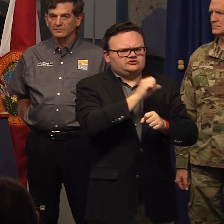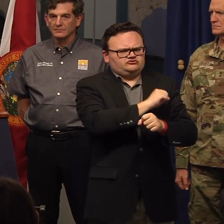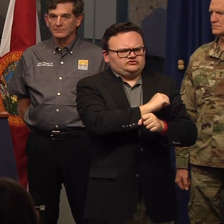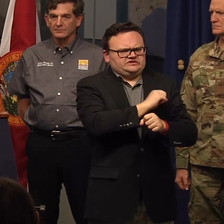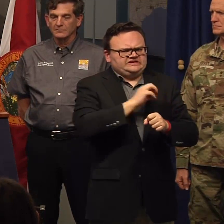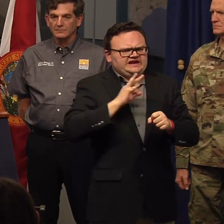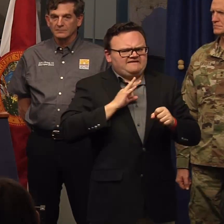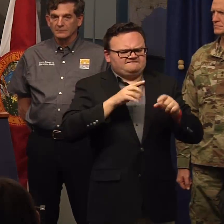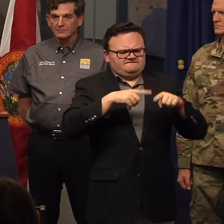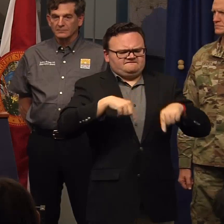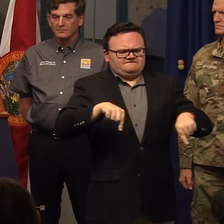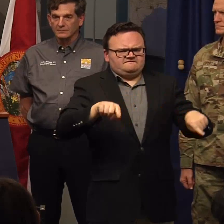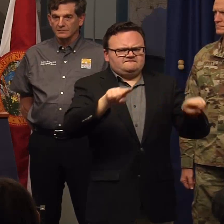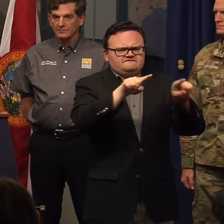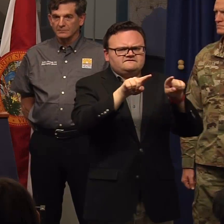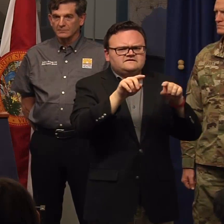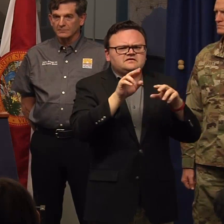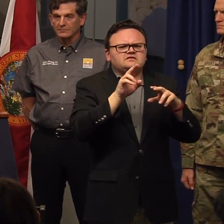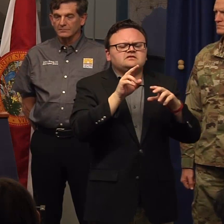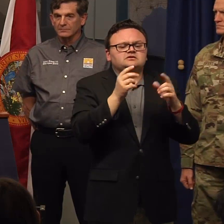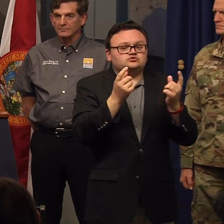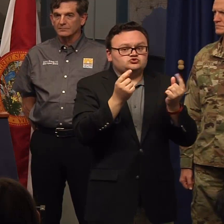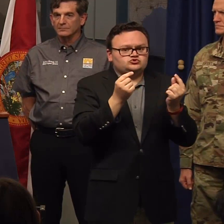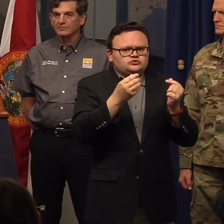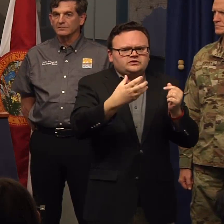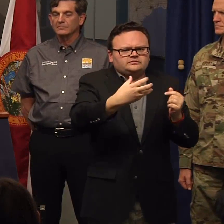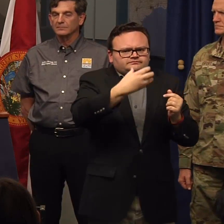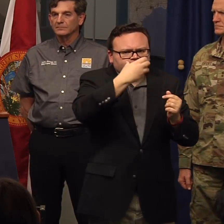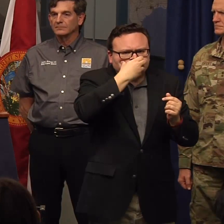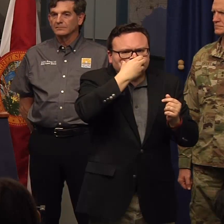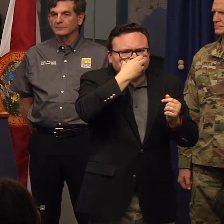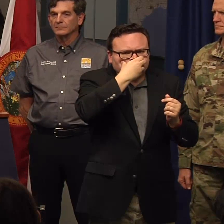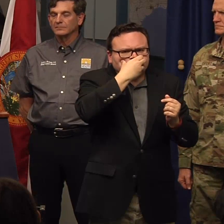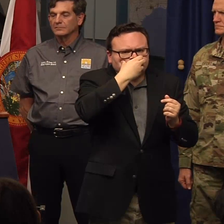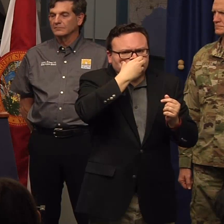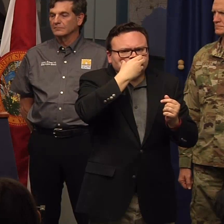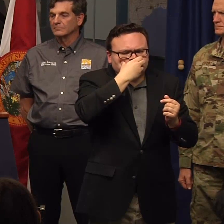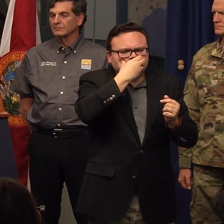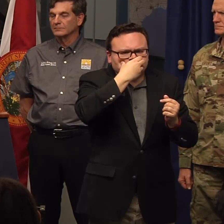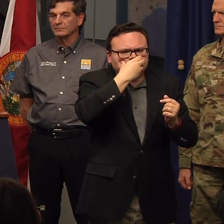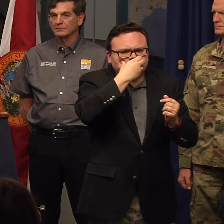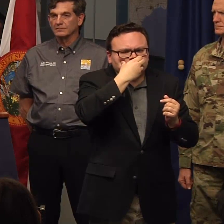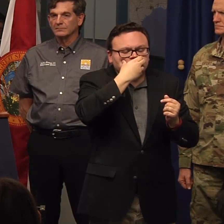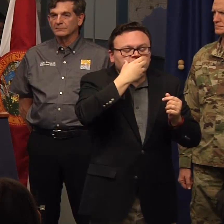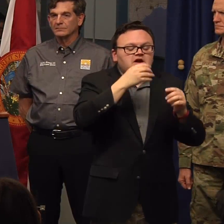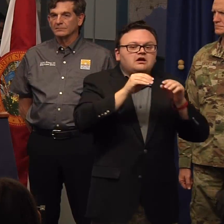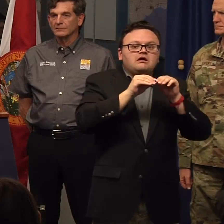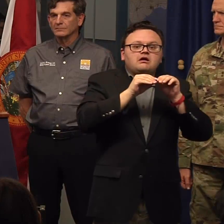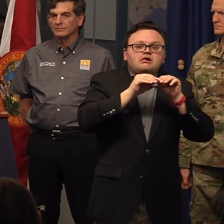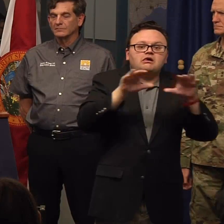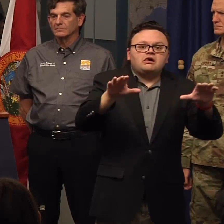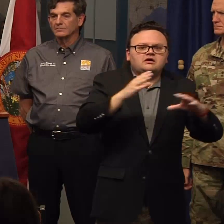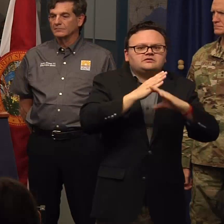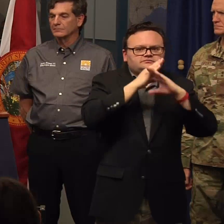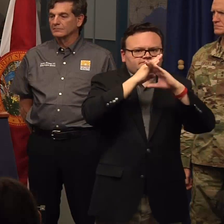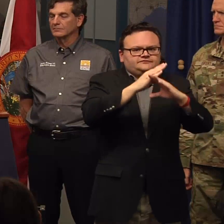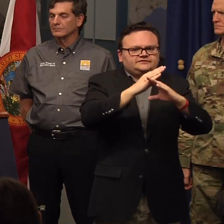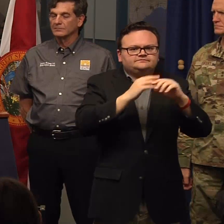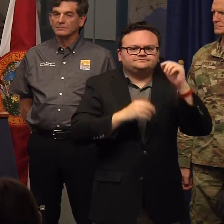WE ARE ENCOURAGING AND STRENGTHENING THE GUIDANCE ON TESTING. WE ARE WORKING WITH OUR ASSISTED-LIVING FACILITIES AND OUR NURSING FACILITIES TO MAKE SURE THAT THEY ARE, THAT ALL